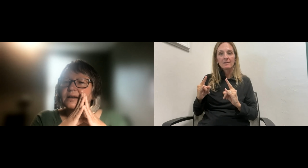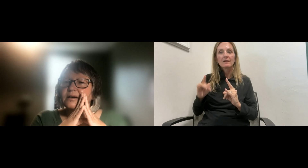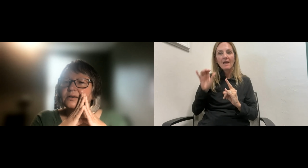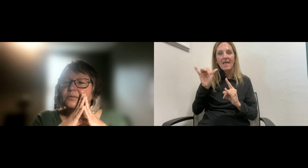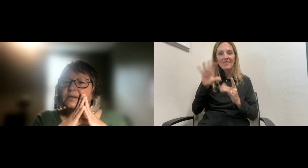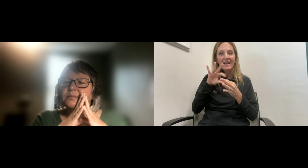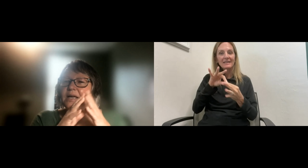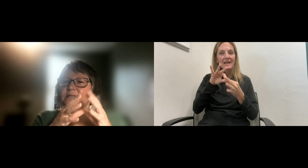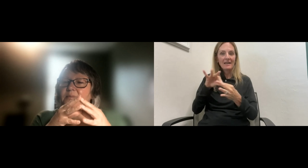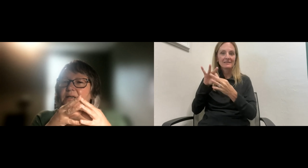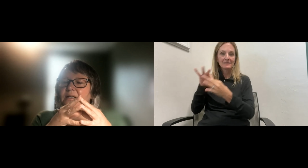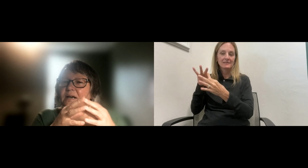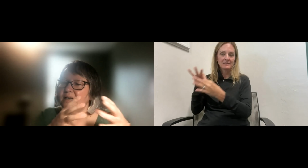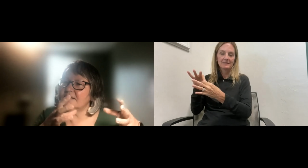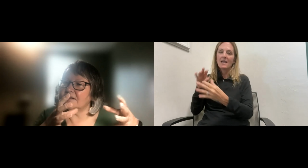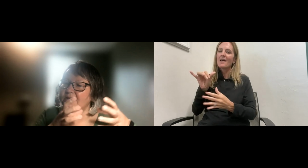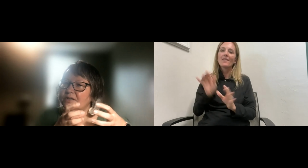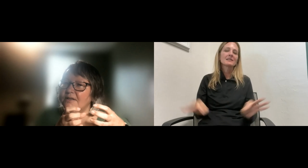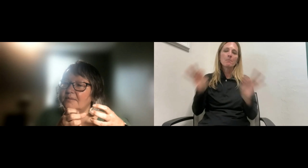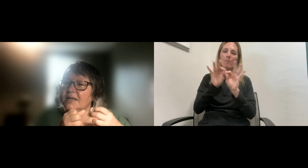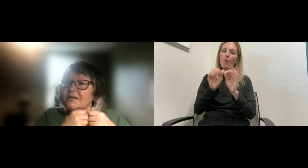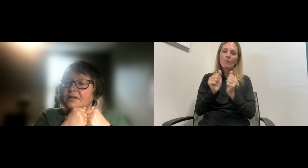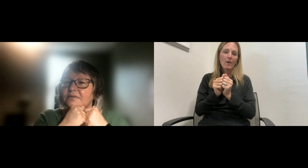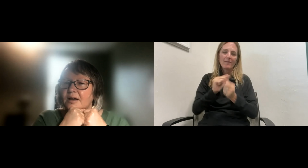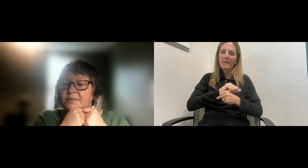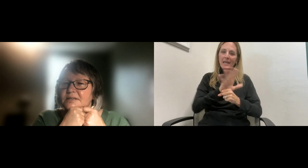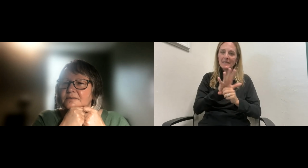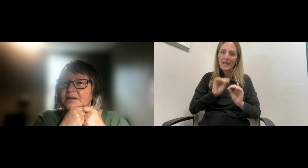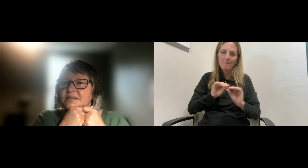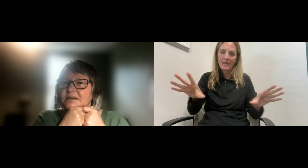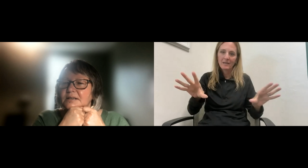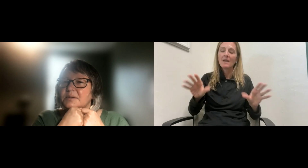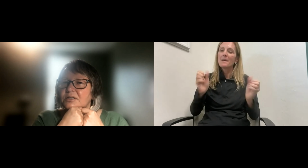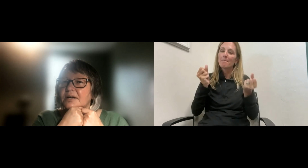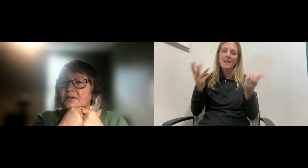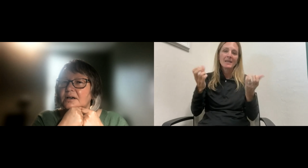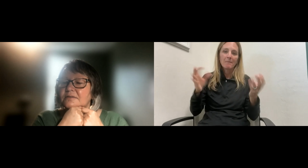now with the pandemic and the isolation that many of our families are facing especially our young